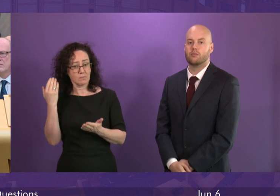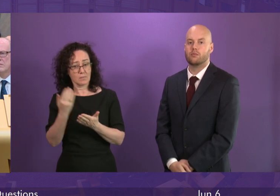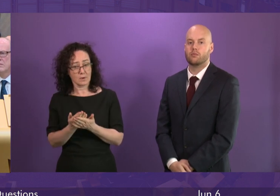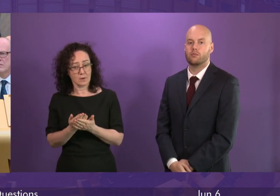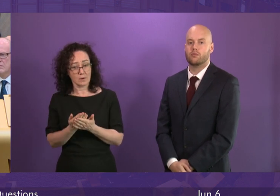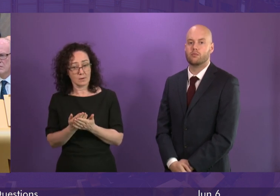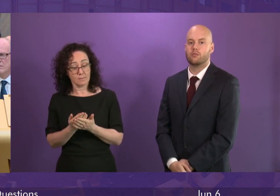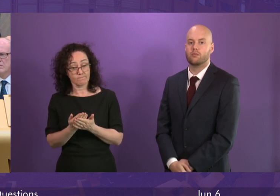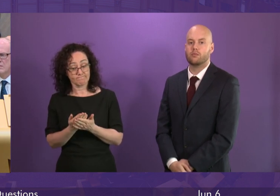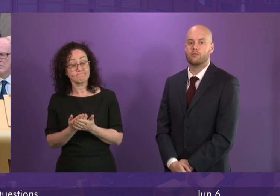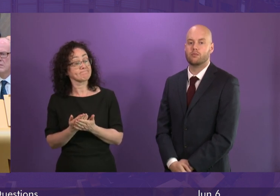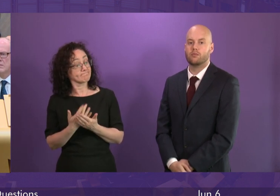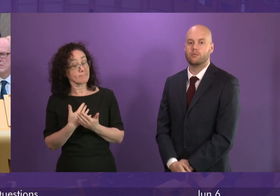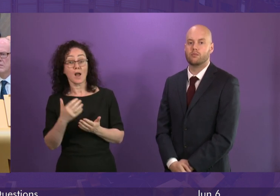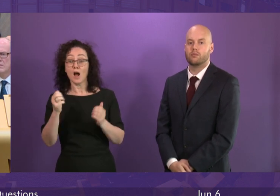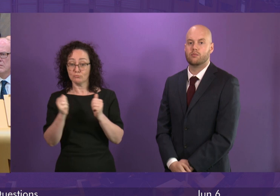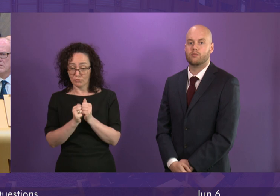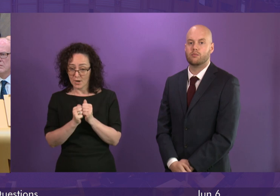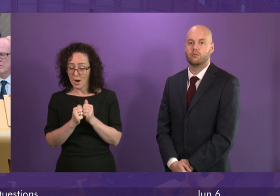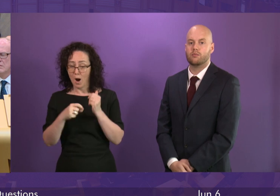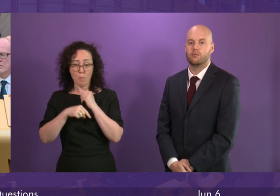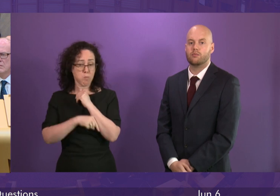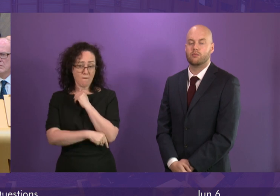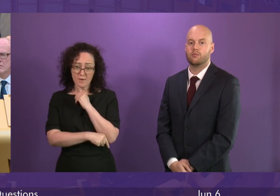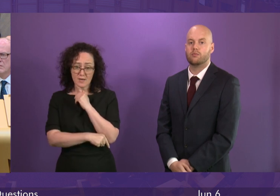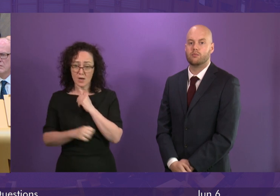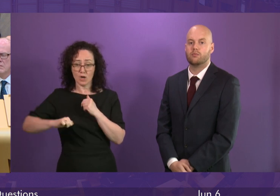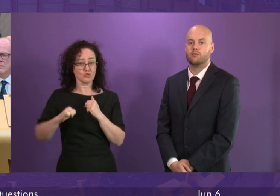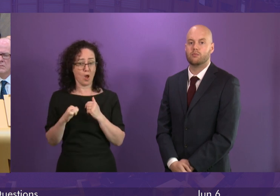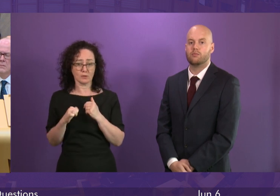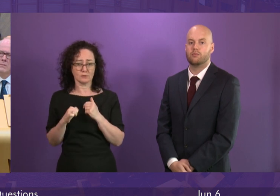are too high and that the Government is determined to do all that it can to tackle the issue.